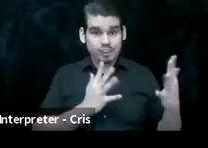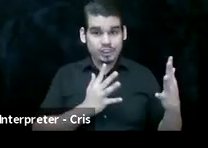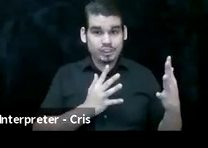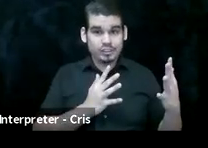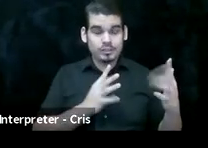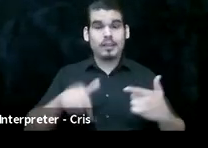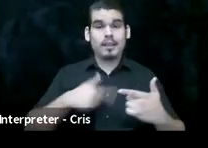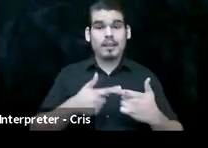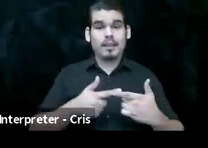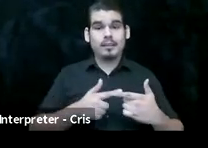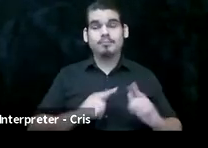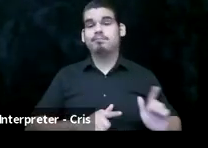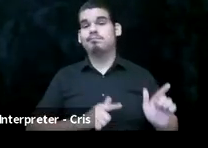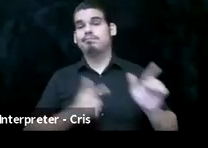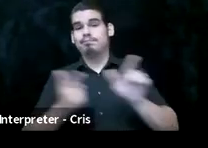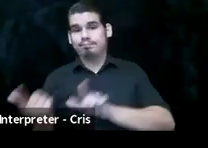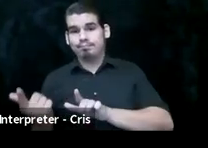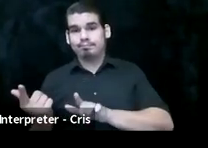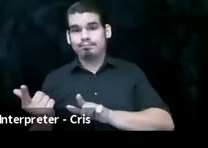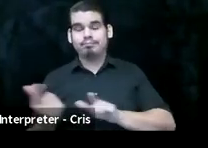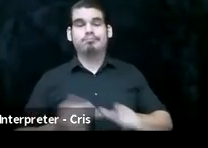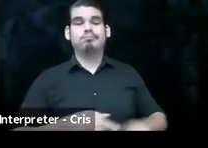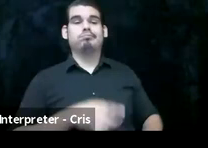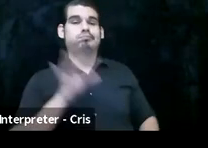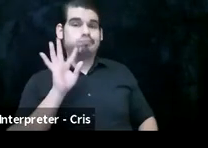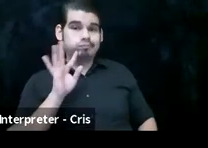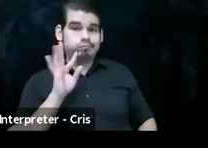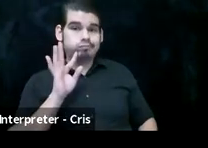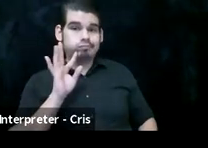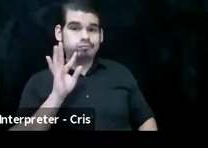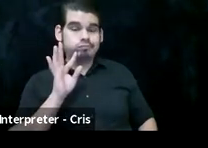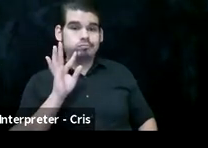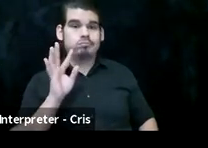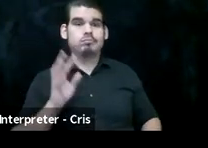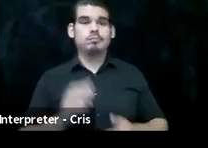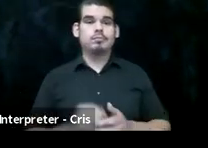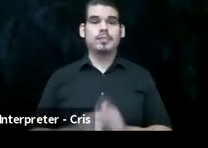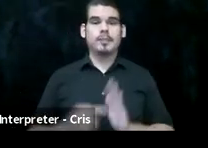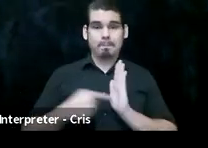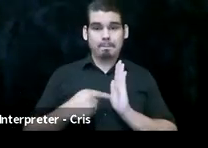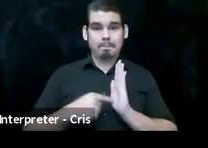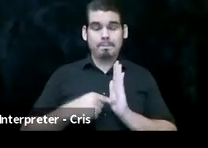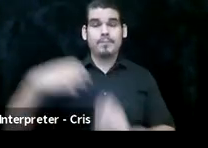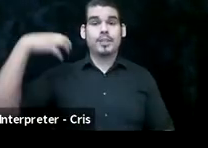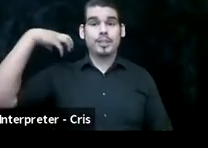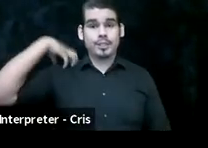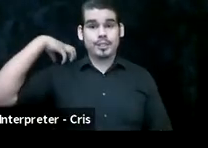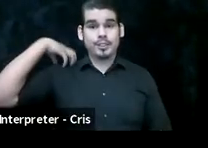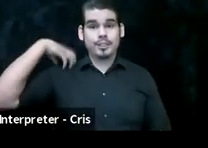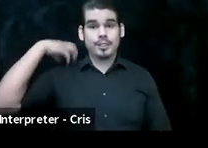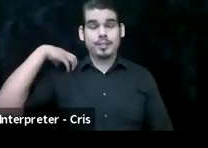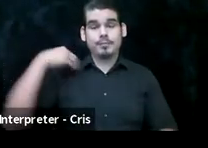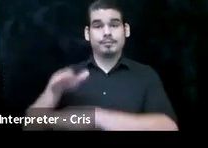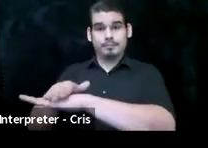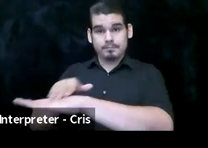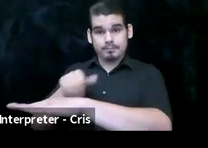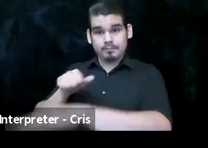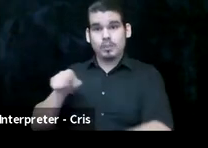RAD Region II: Advice into whatever space has been created the example listed here is if the Chair calls on you, but someone has yet to be direct the Chair to call them the other person.